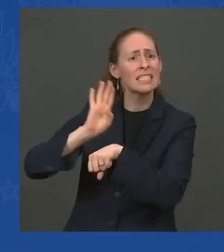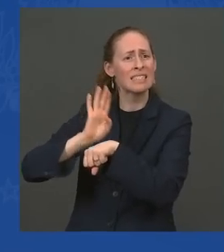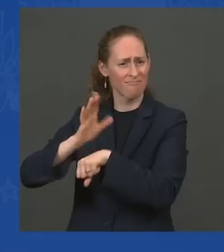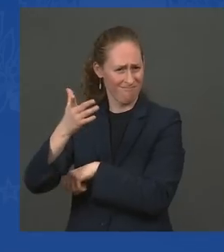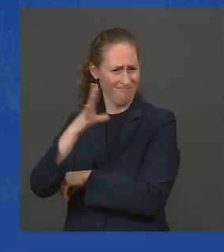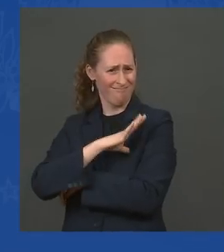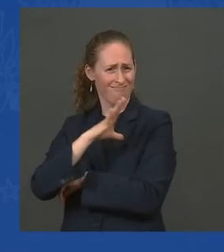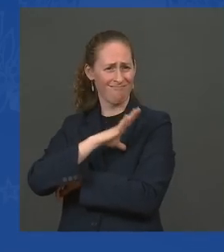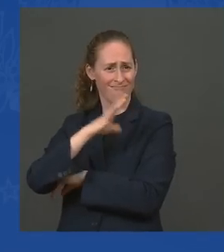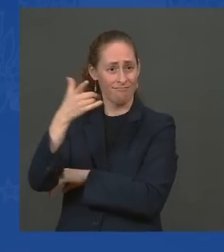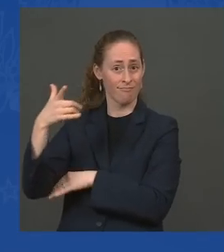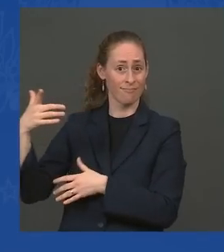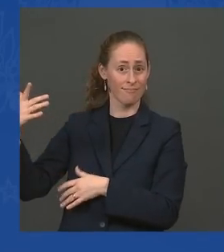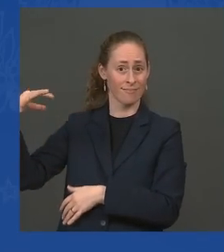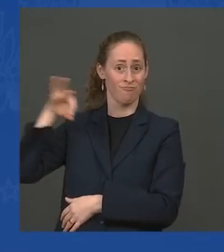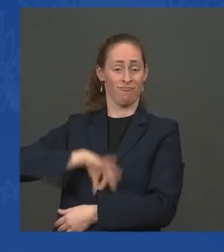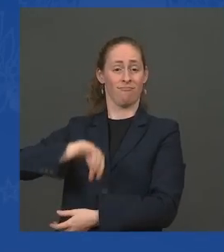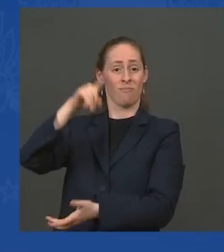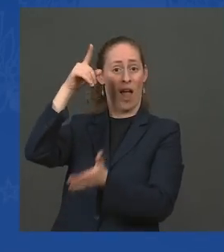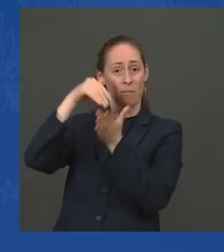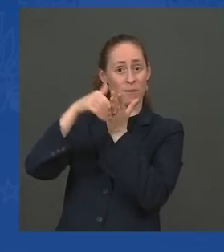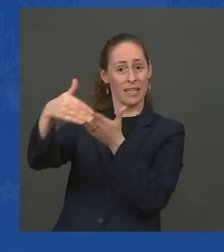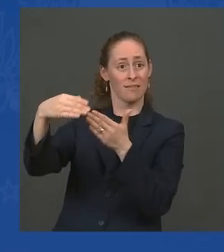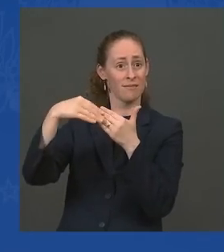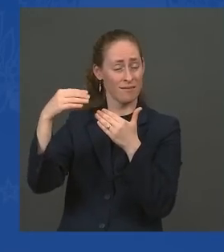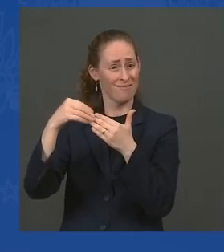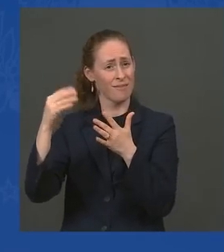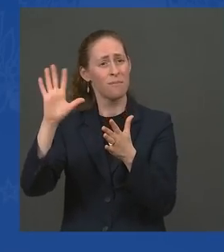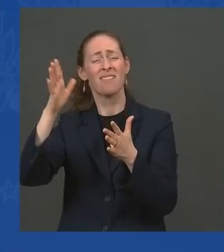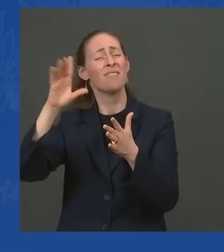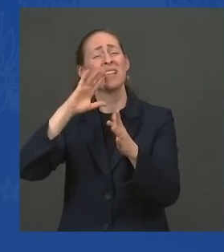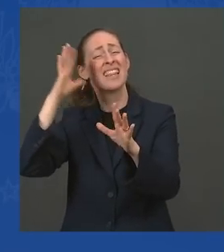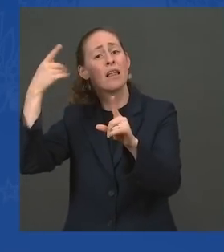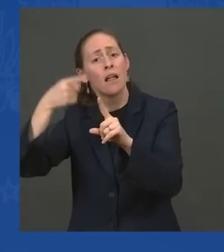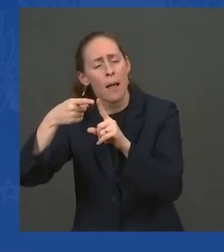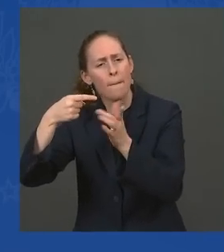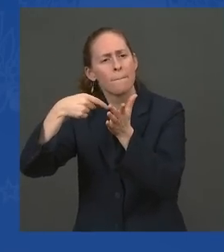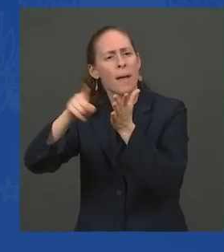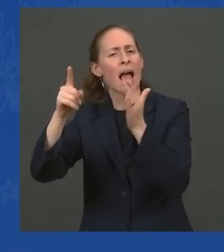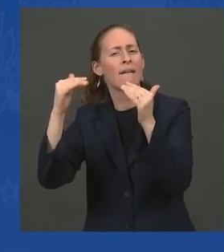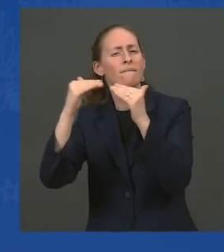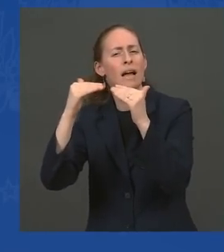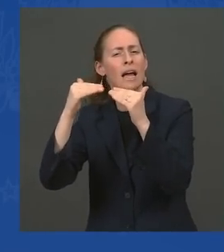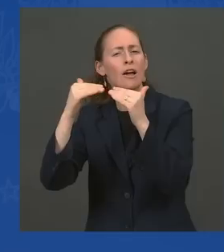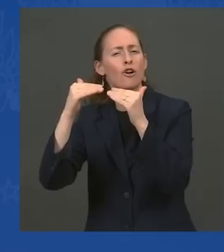That's good for everybody, except pay your fair share. We have 55 corporations --